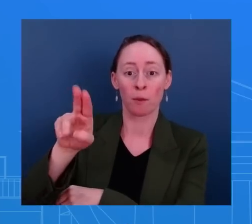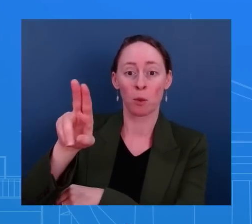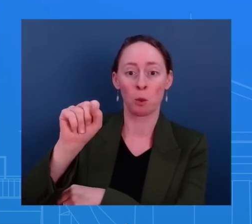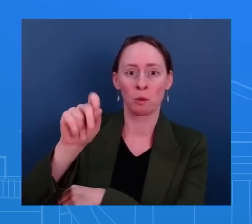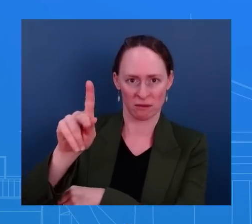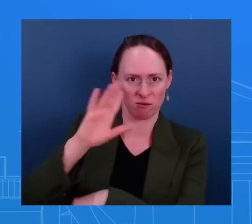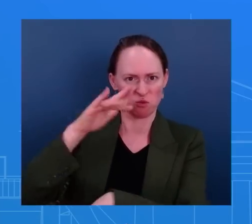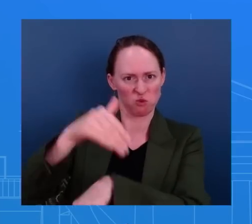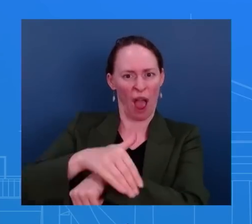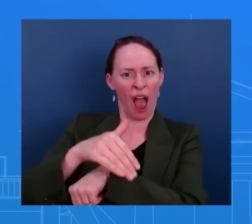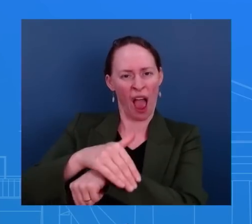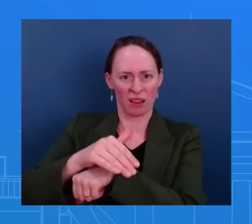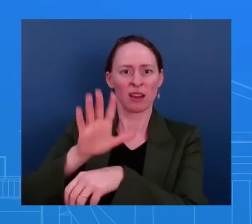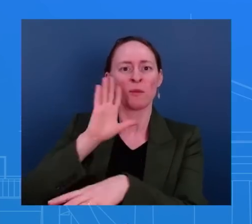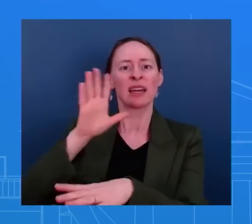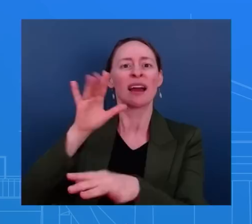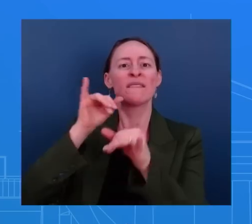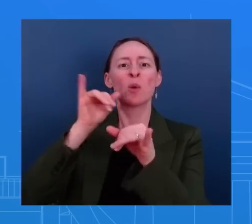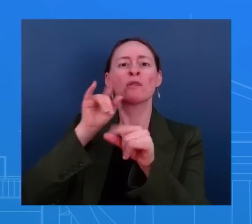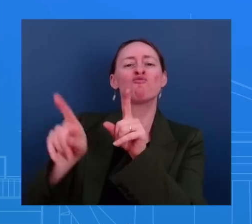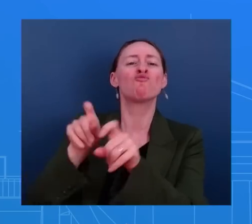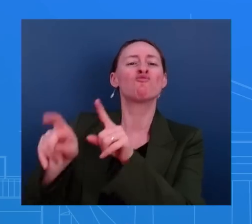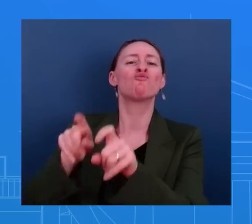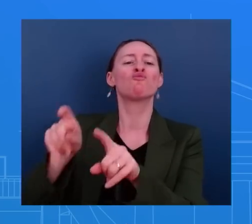I don't know if the president is going to tune in. Feel free to say if he is or not.